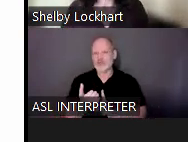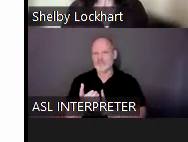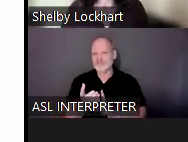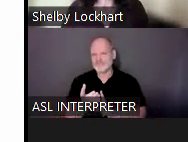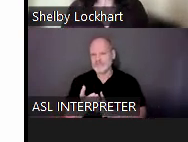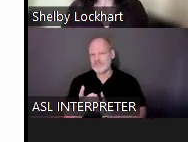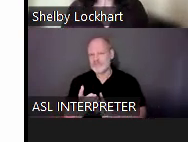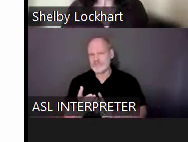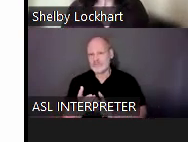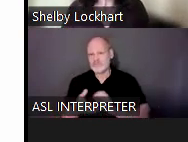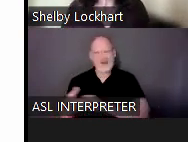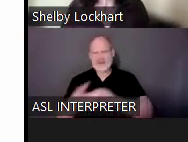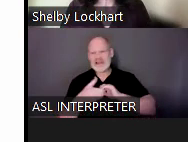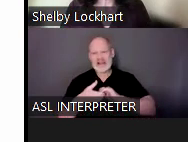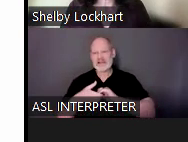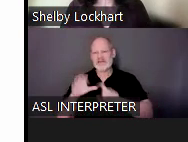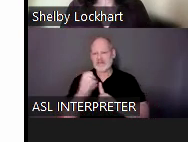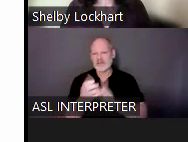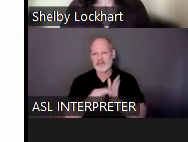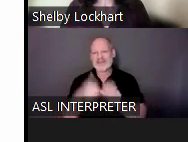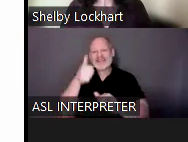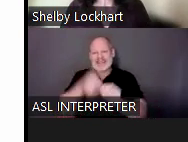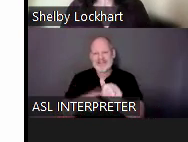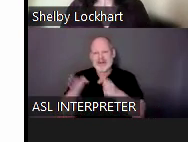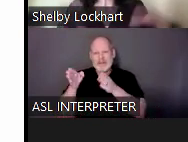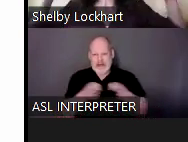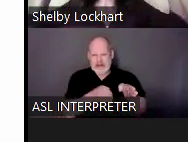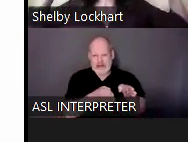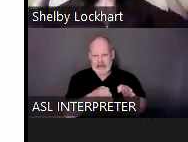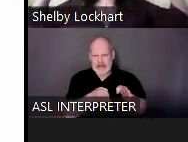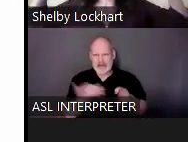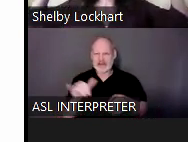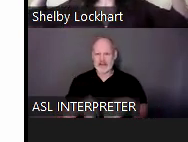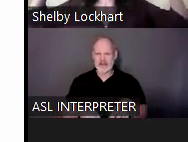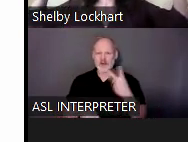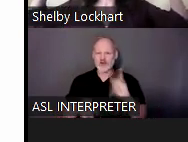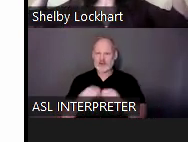It's kind of like you know, bringing two teams together that have have different